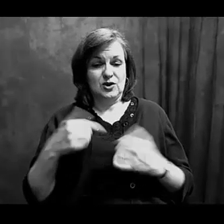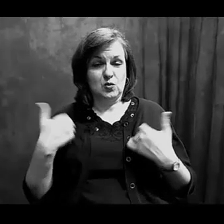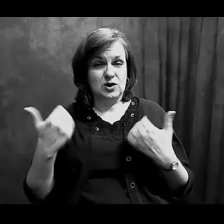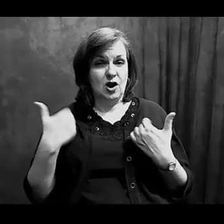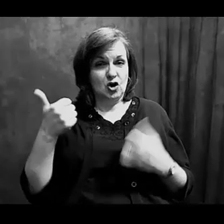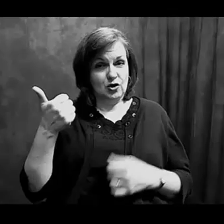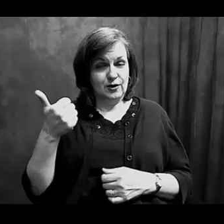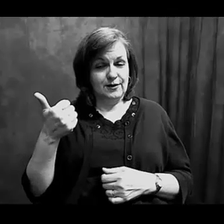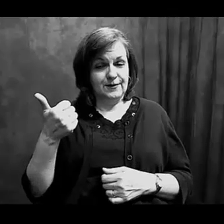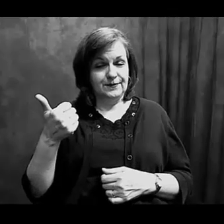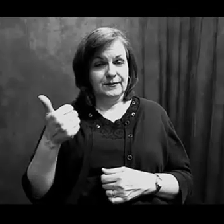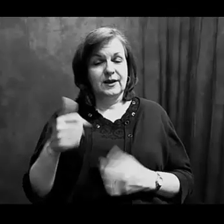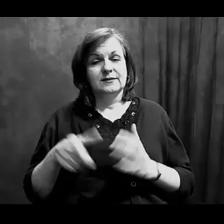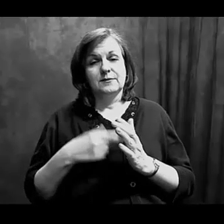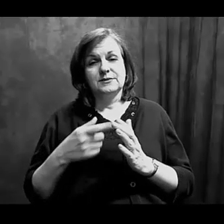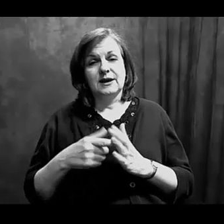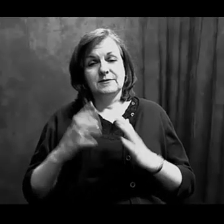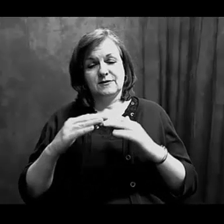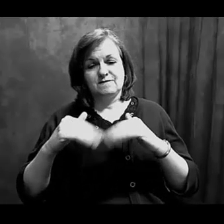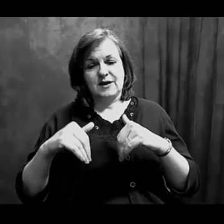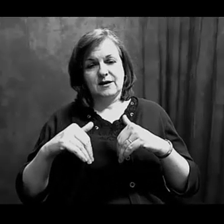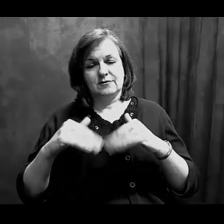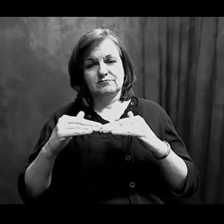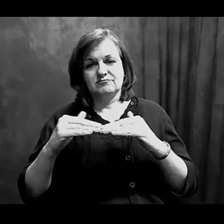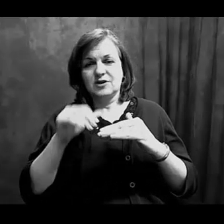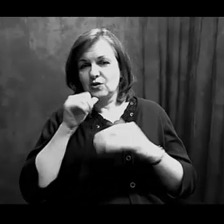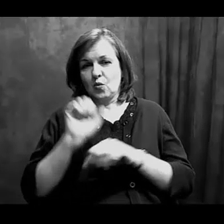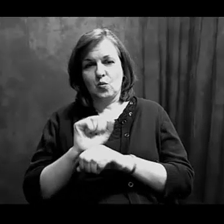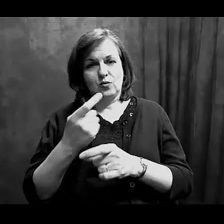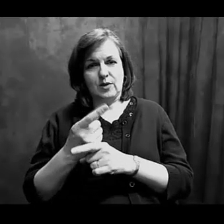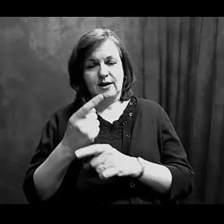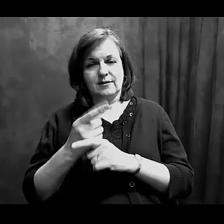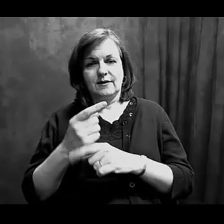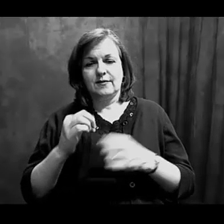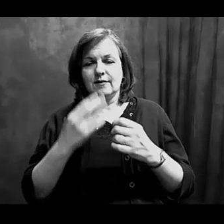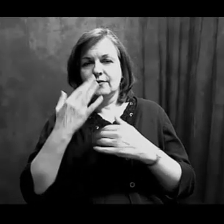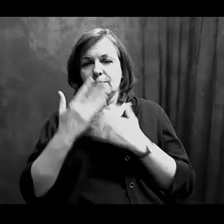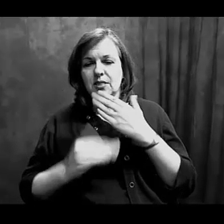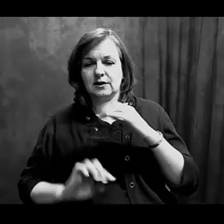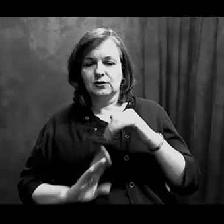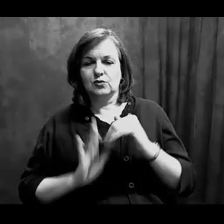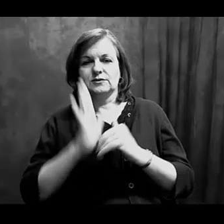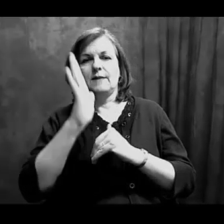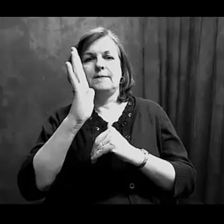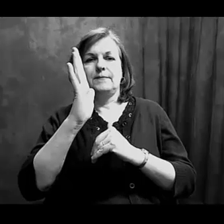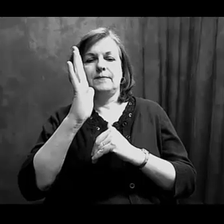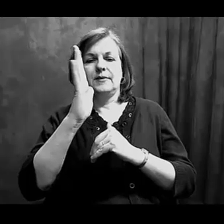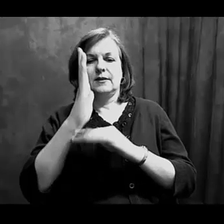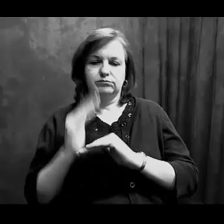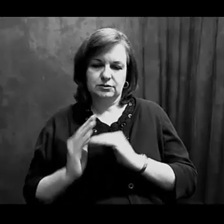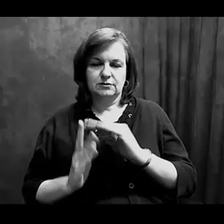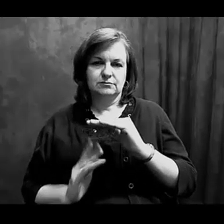younger and we worry about the valves not preventing backflow so older folks are encouraged to put up their feet